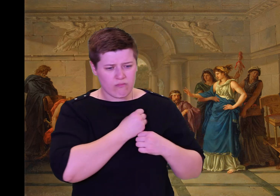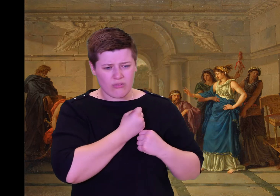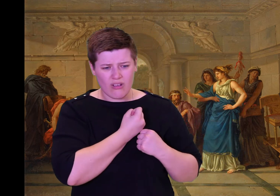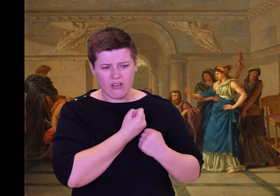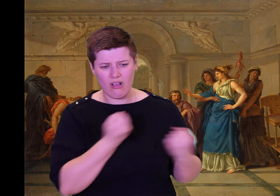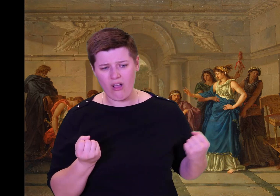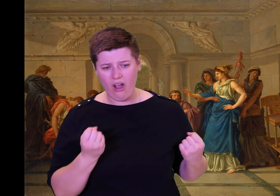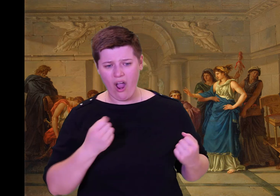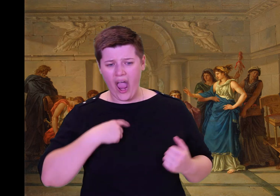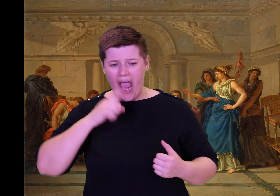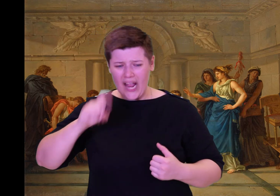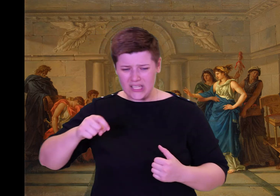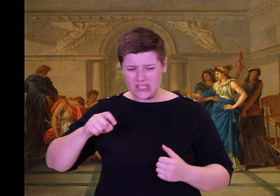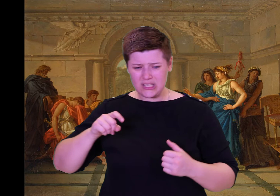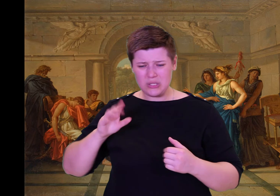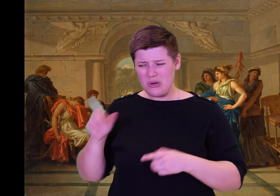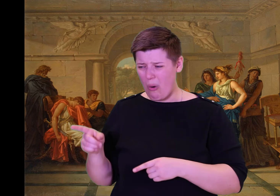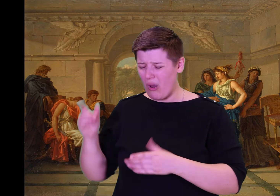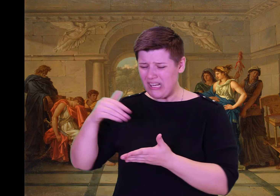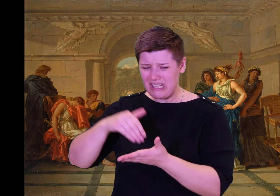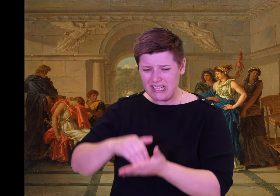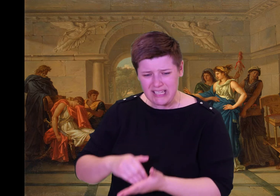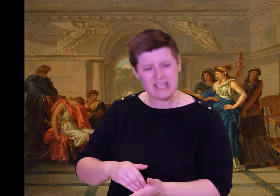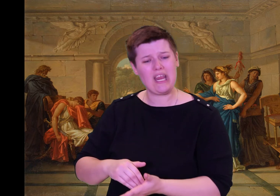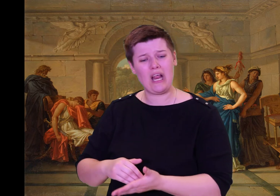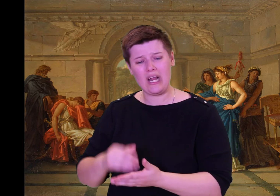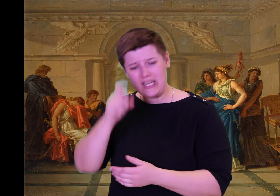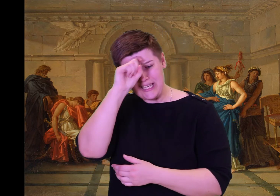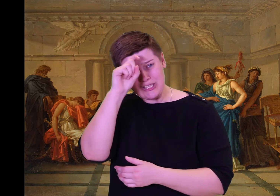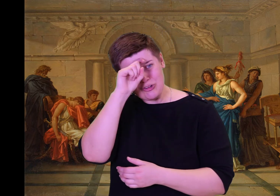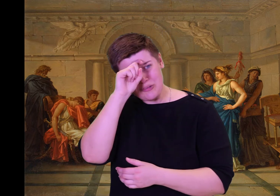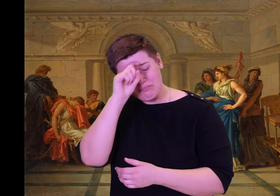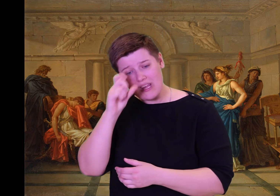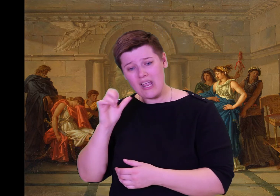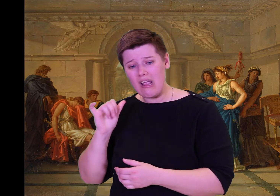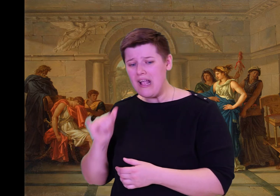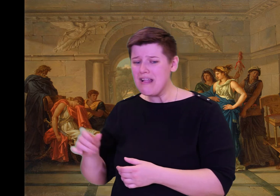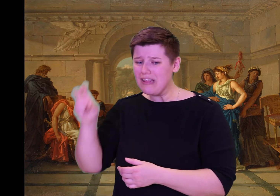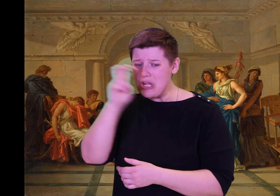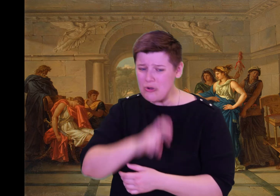I felt heartbroken that I had to cross the misty sea and go again to Egypt: